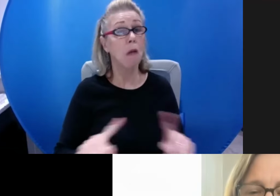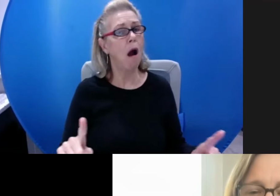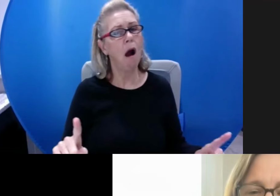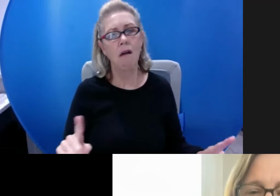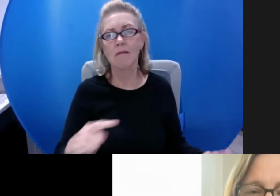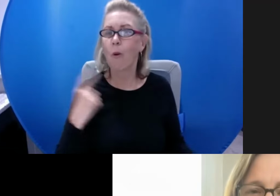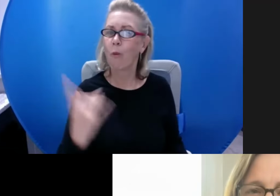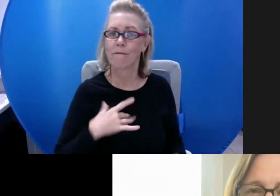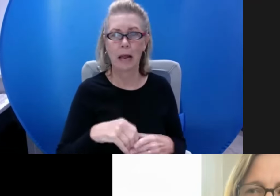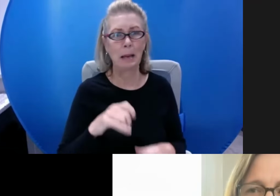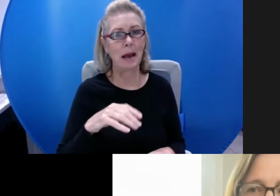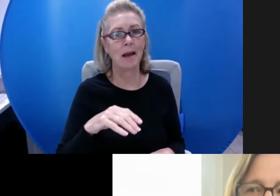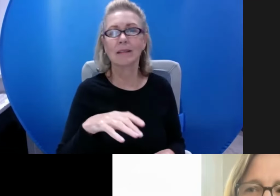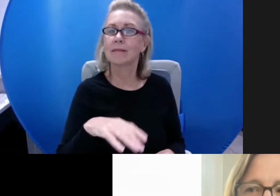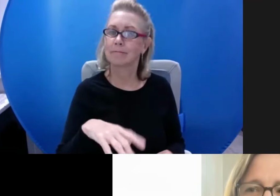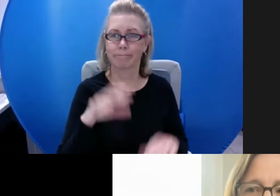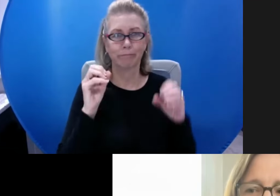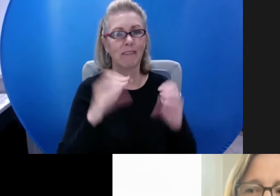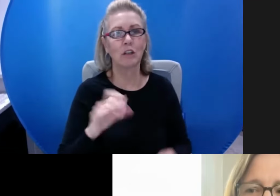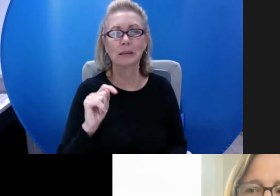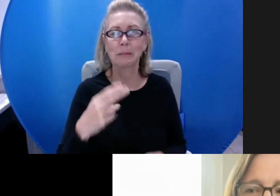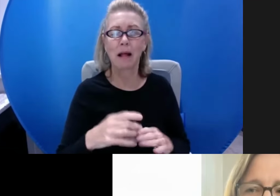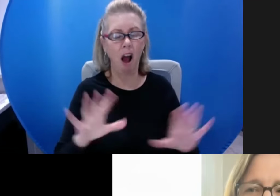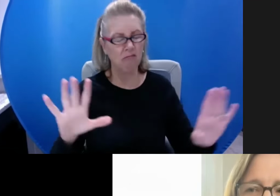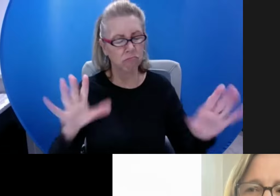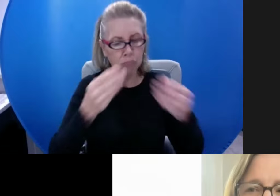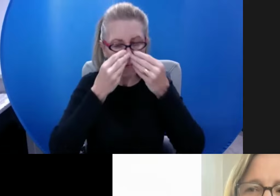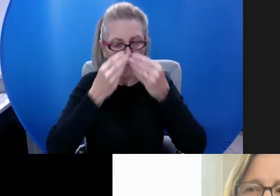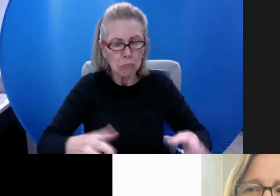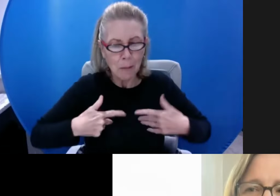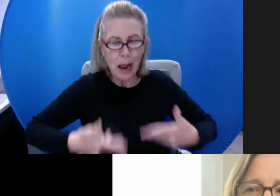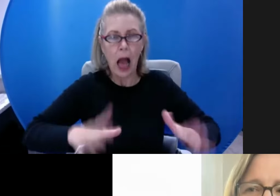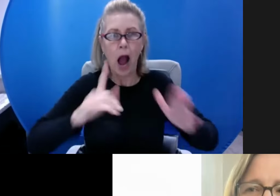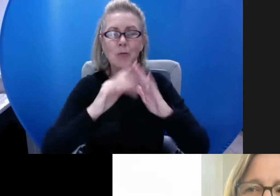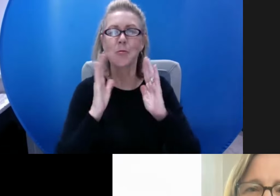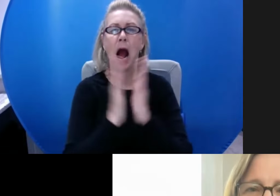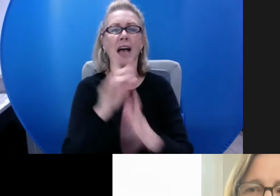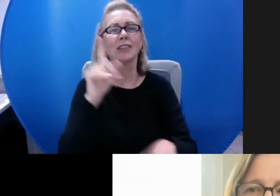I'm allowed to ask whatever question it is that I, that I have and I don't feel any type of way when